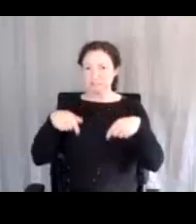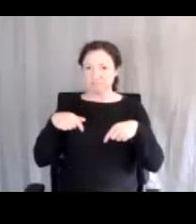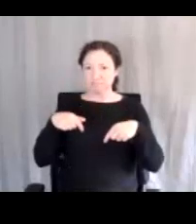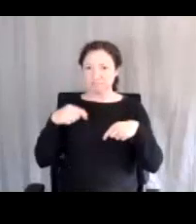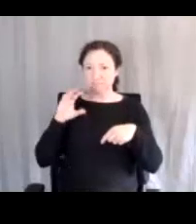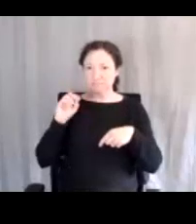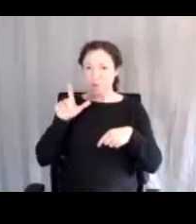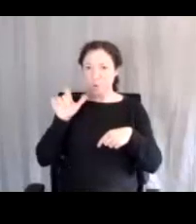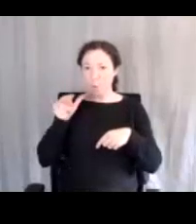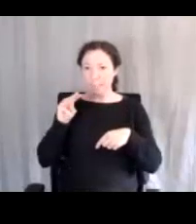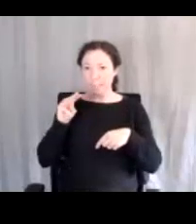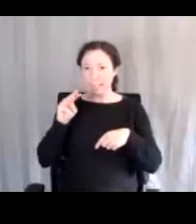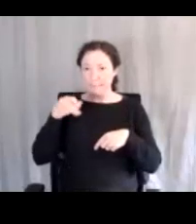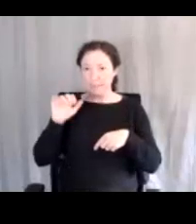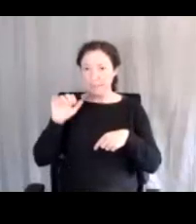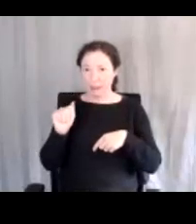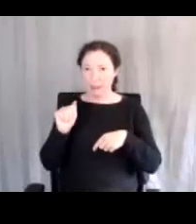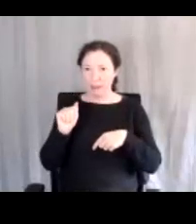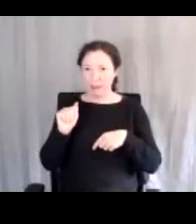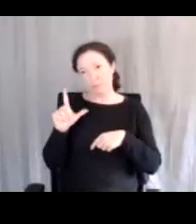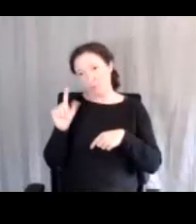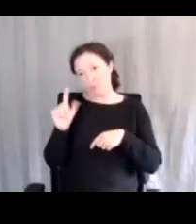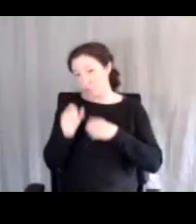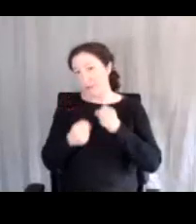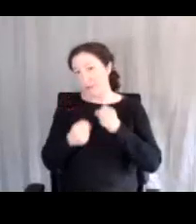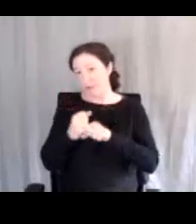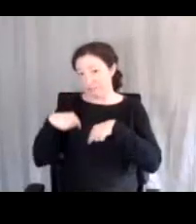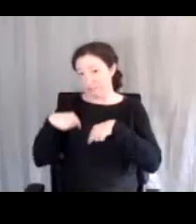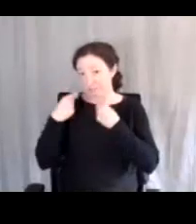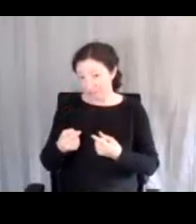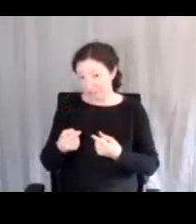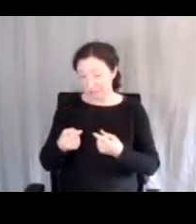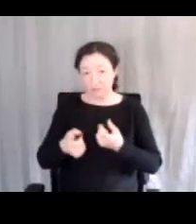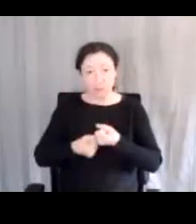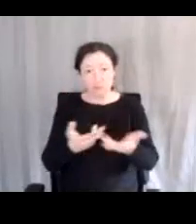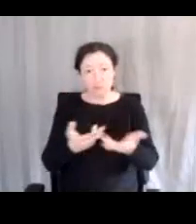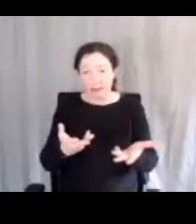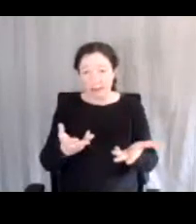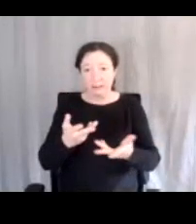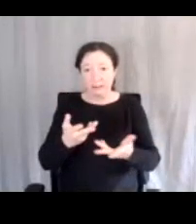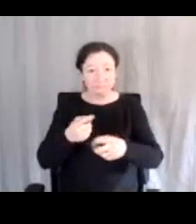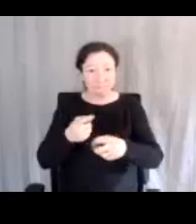providing care in lots of different ways. But I think that my, I first started out in,